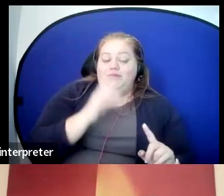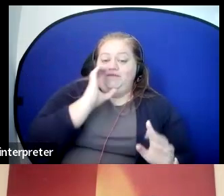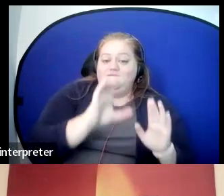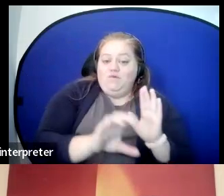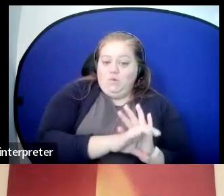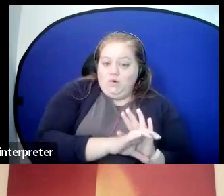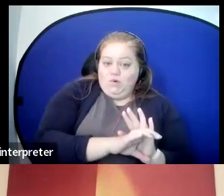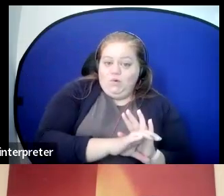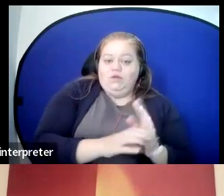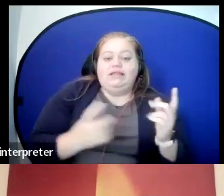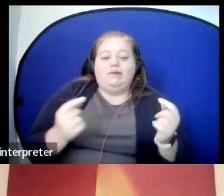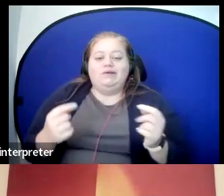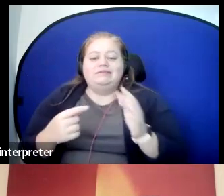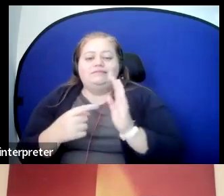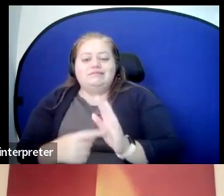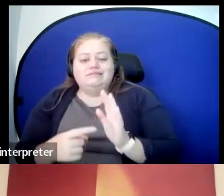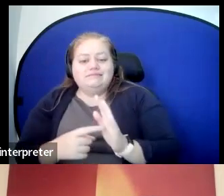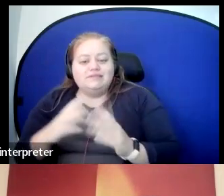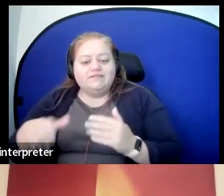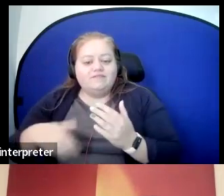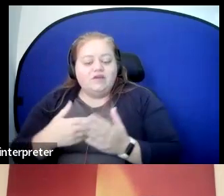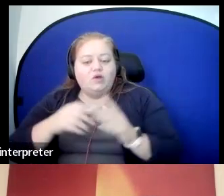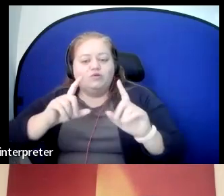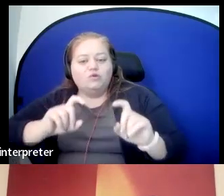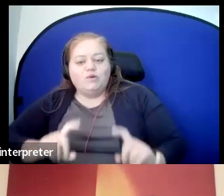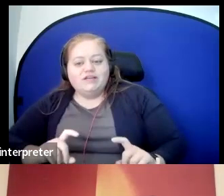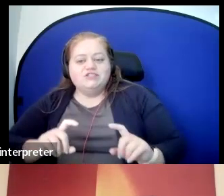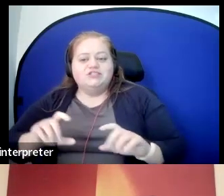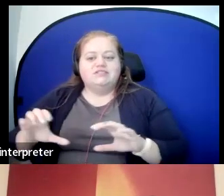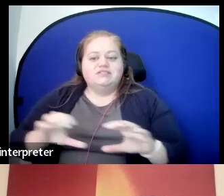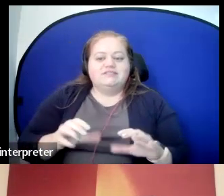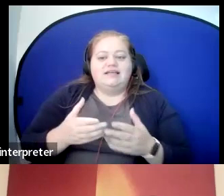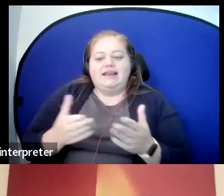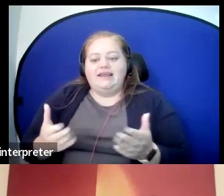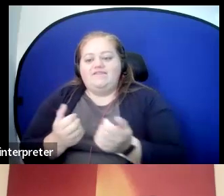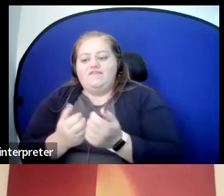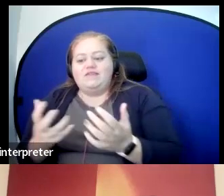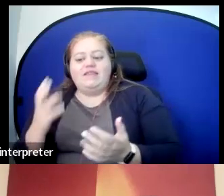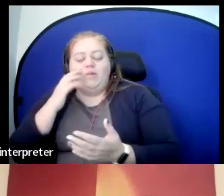and can you give me a sample of those questions? This would give us a better idea on how